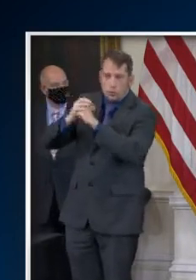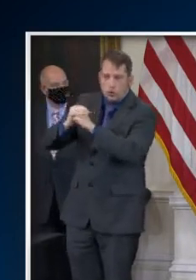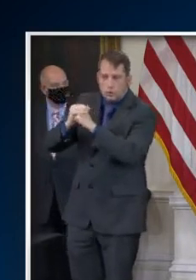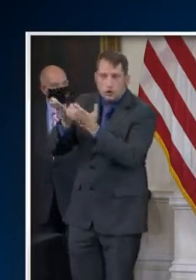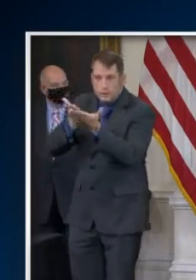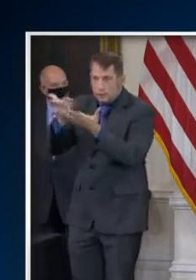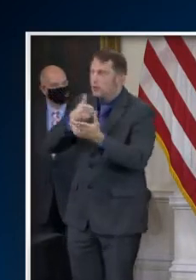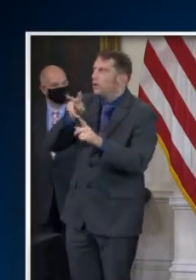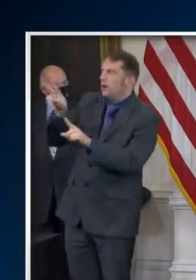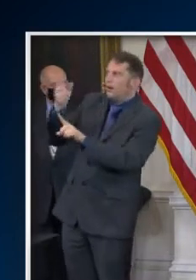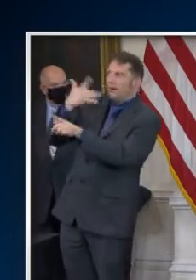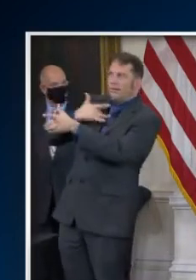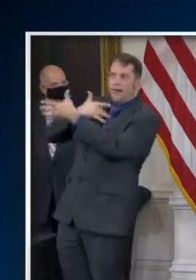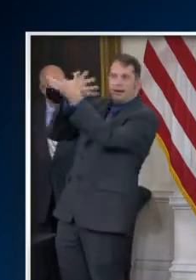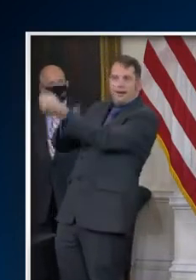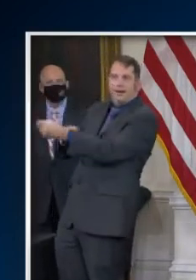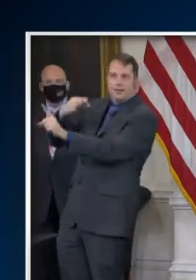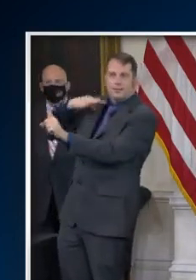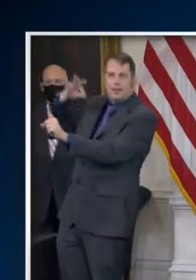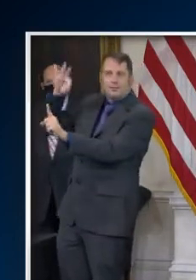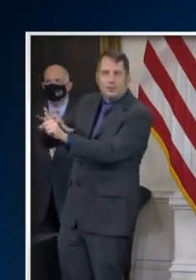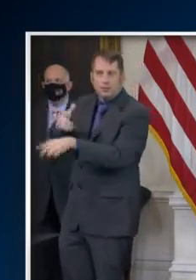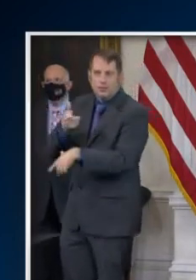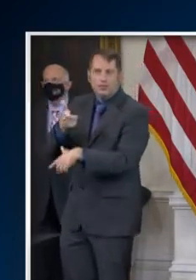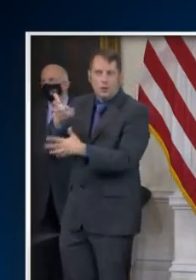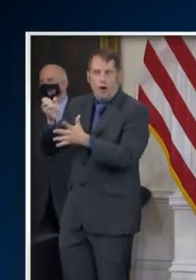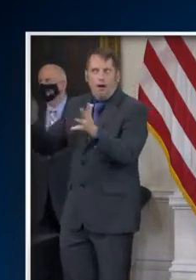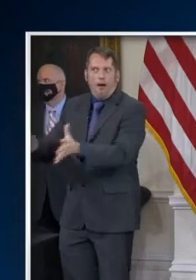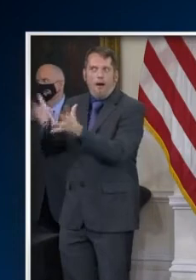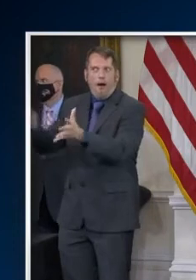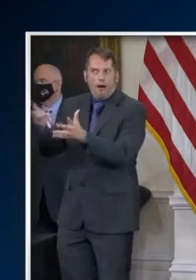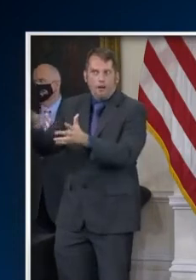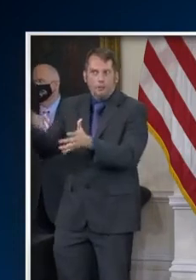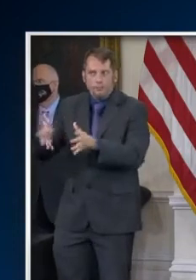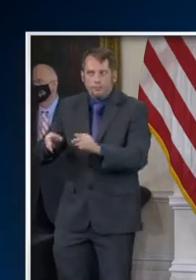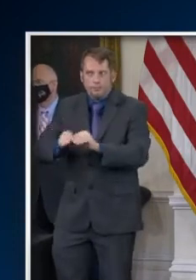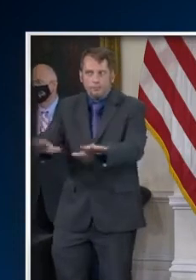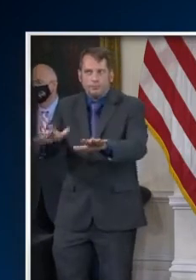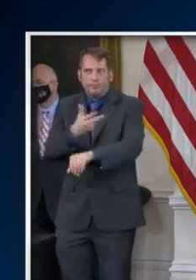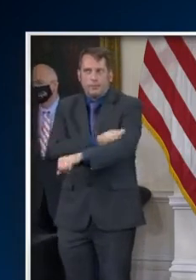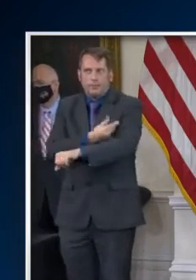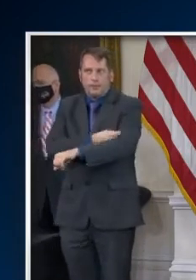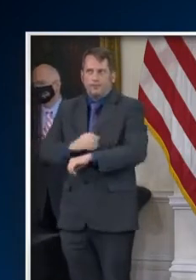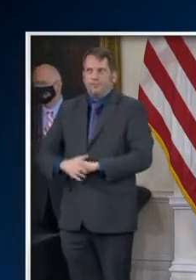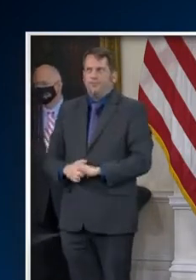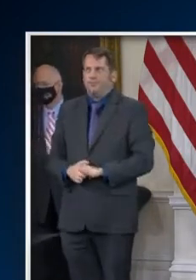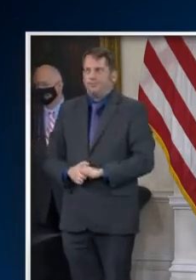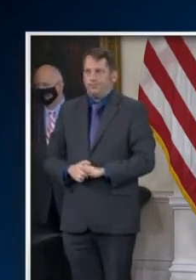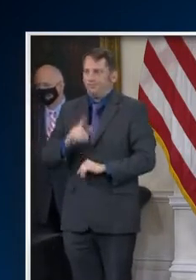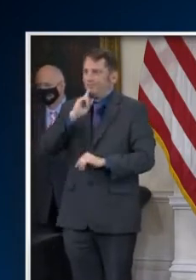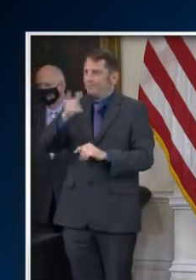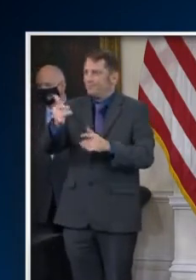THE FAITH COMMUNITY HAS BEEN AND CONTINUES TO BE AN INTEGRAL PART OF THIS PARTNERSHIP.